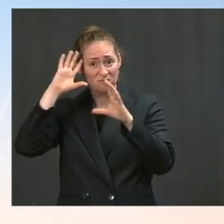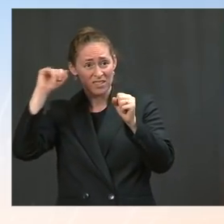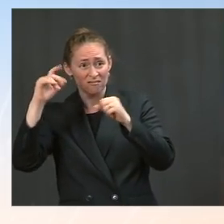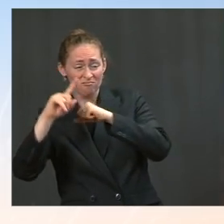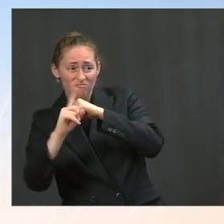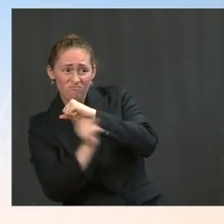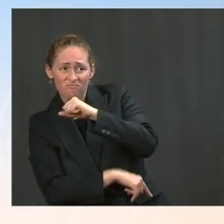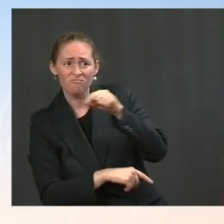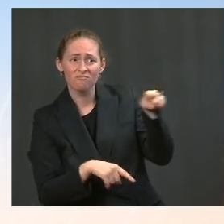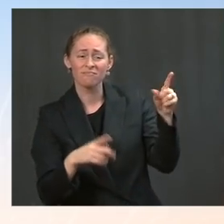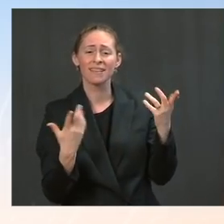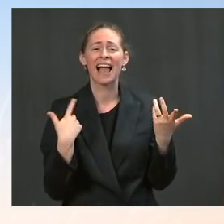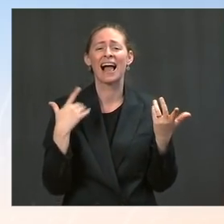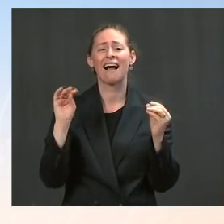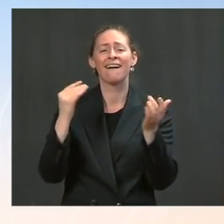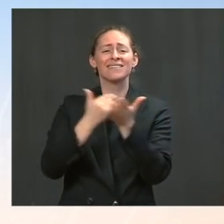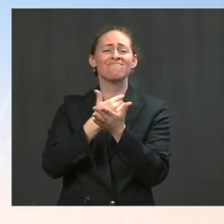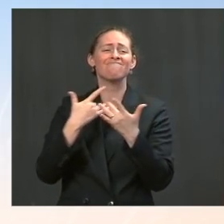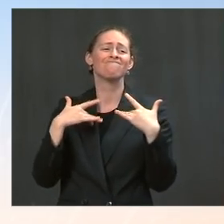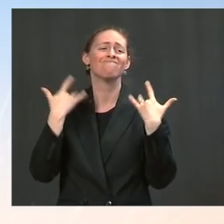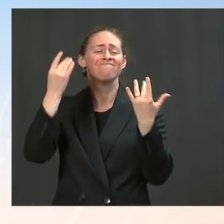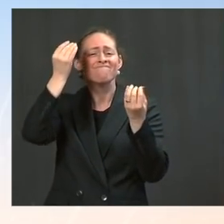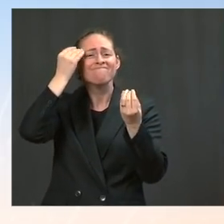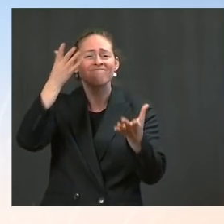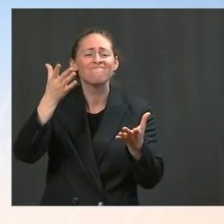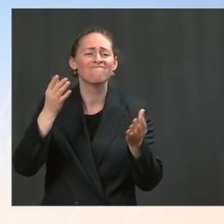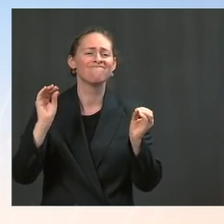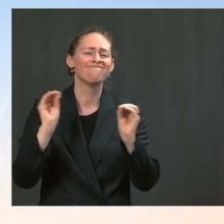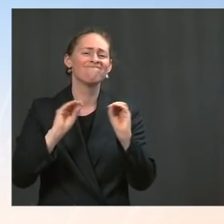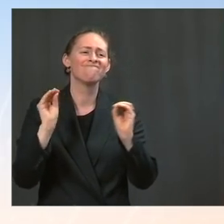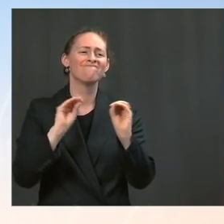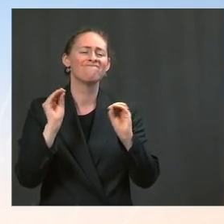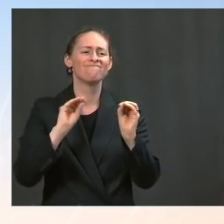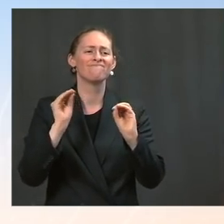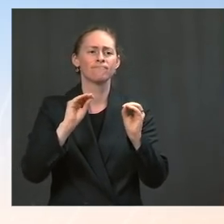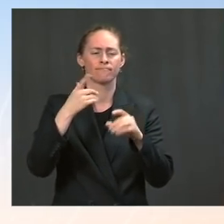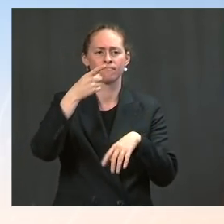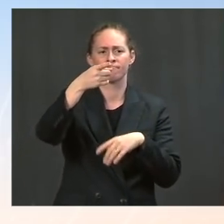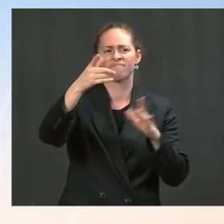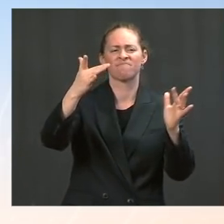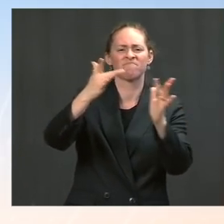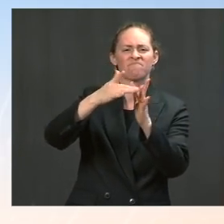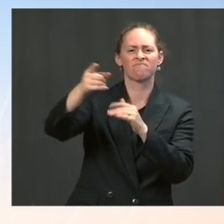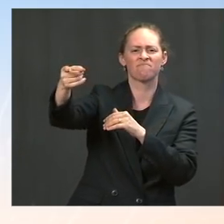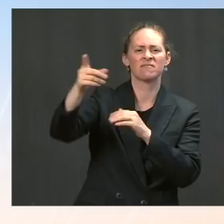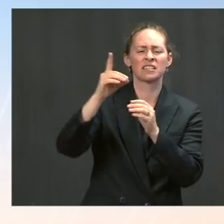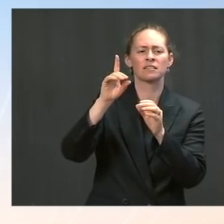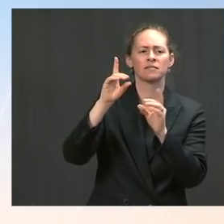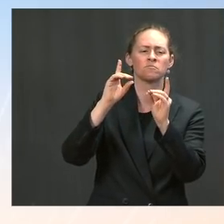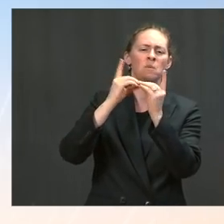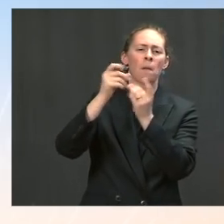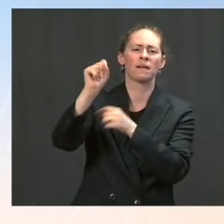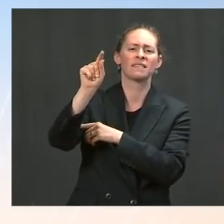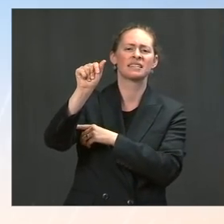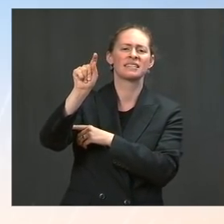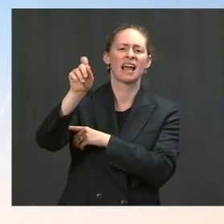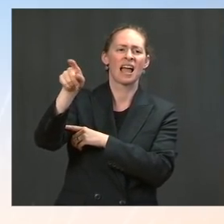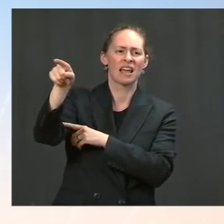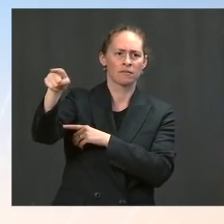on considerations around sanctions. I'd point you to the Department of Treasury or the Department of State on that. We, of course, will remain deeply engaged